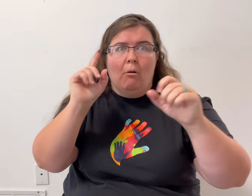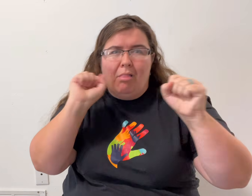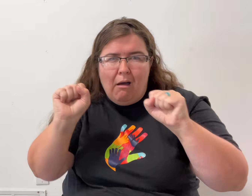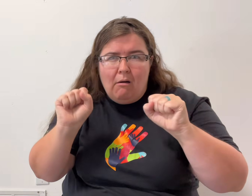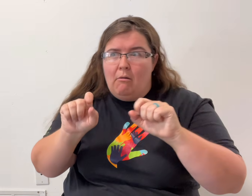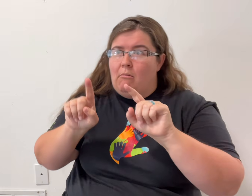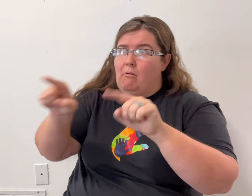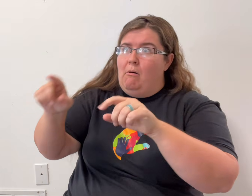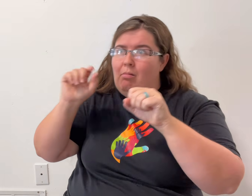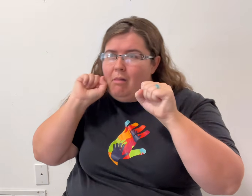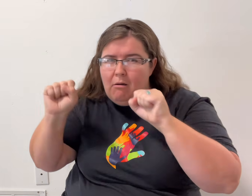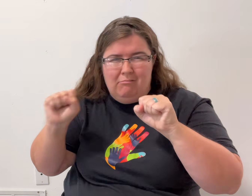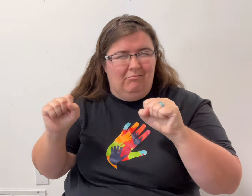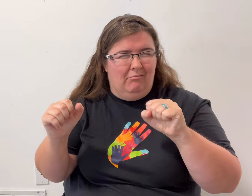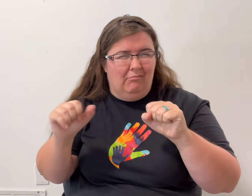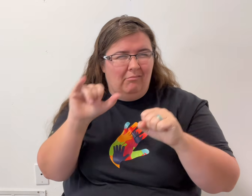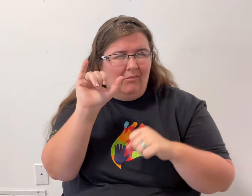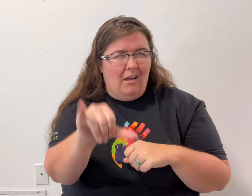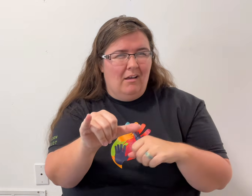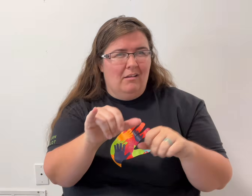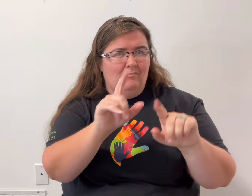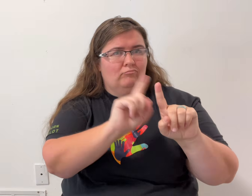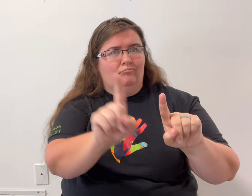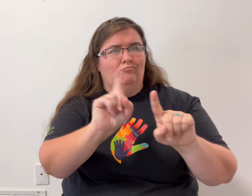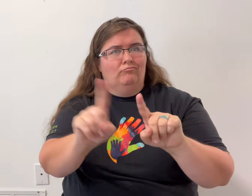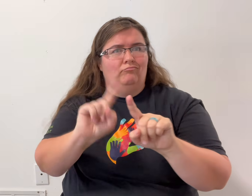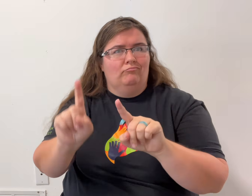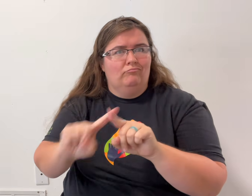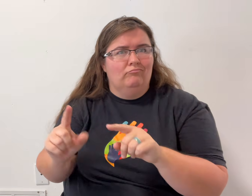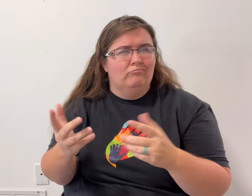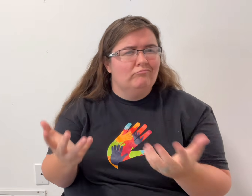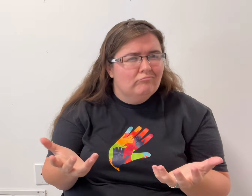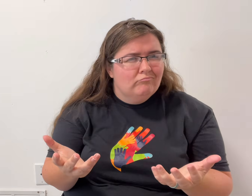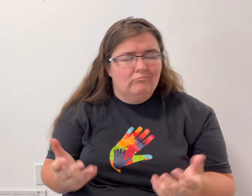he goes to another situation and it's too loud. That. Many different situations.